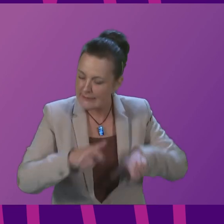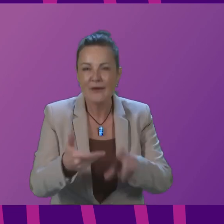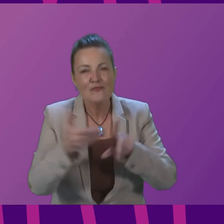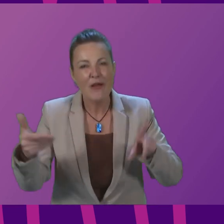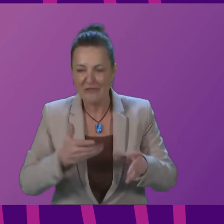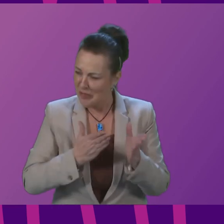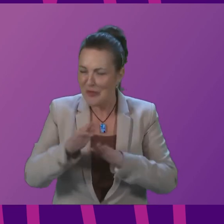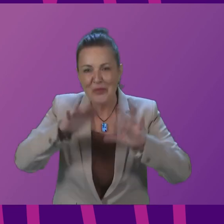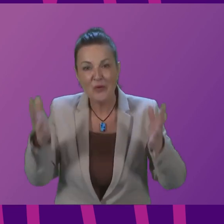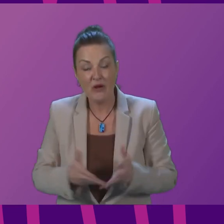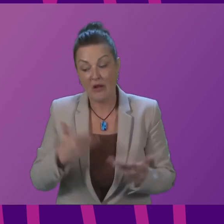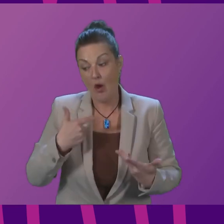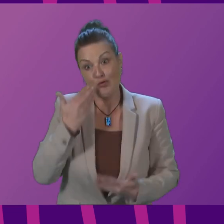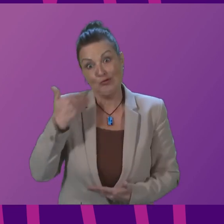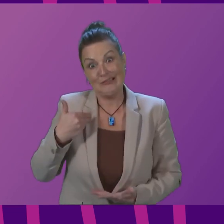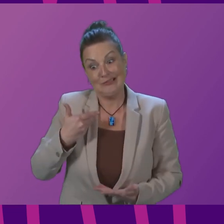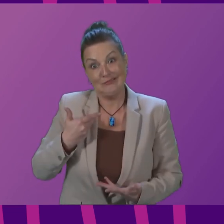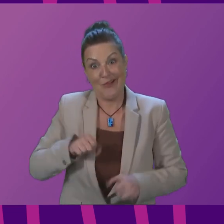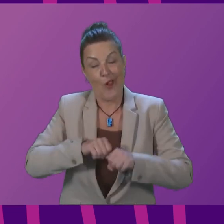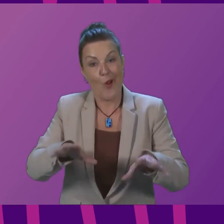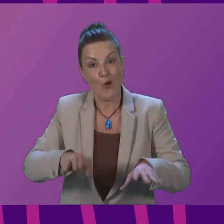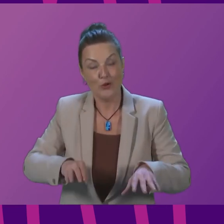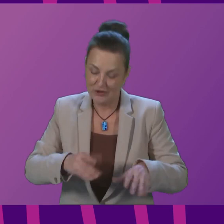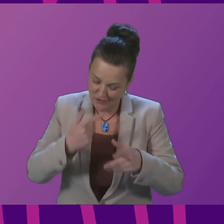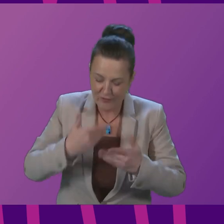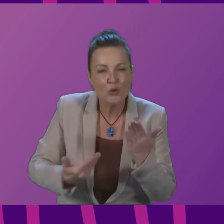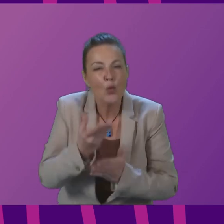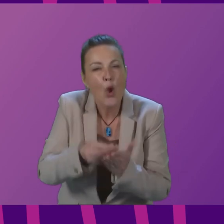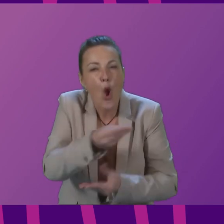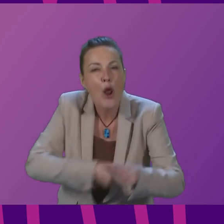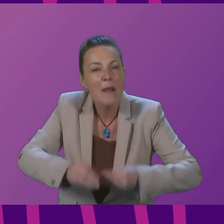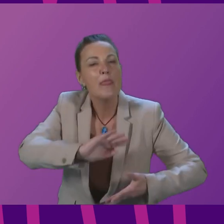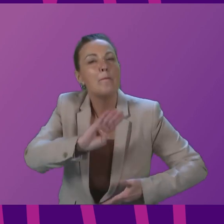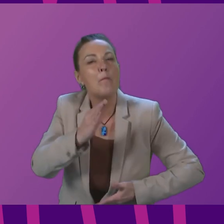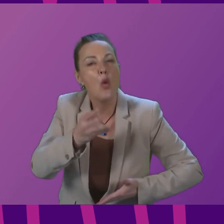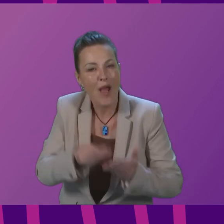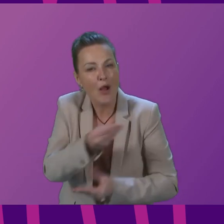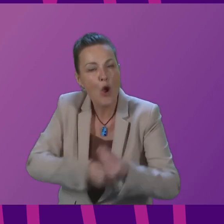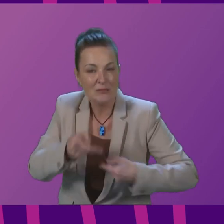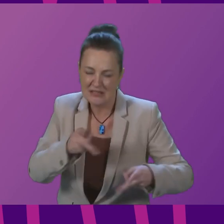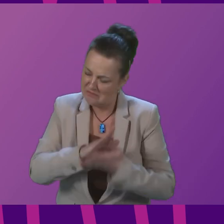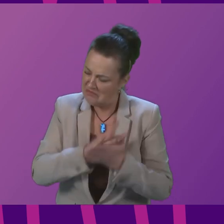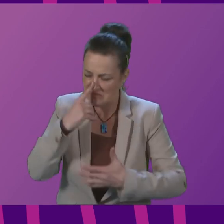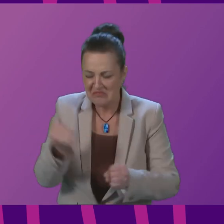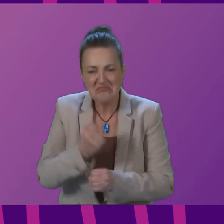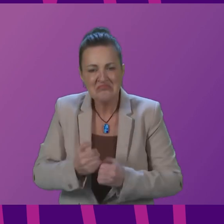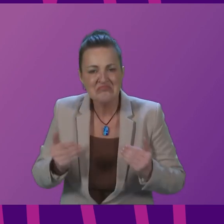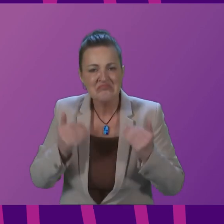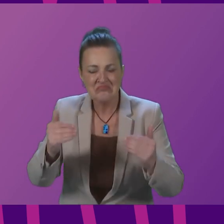Our recent launch of the “Blue Economy Vision for Scotland” underpins our commitment to help producers to continue to deliver high-quality produce from clean, well-managed Scottish